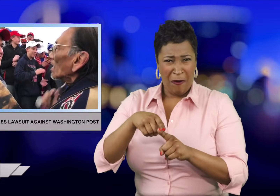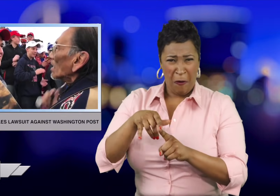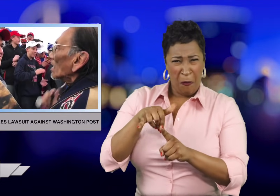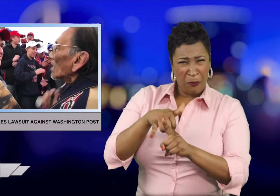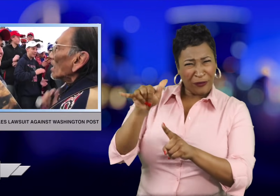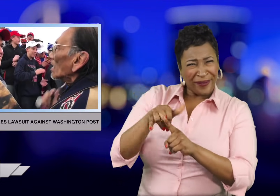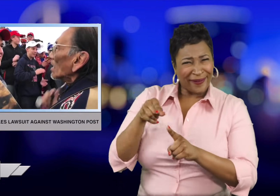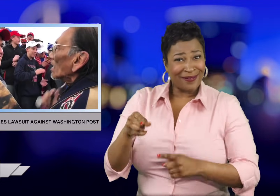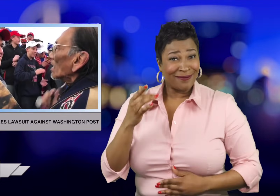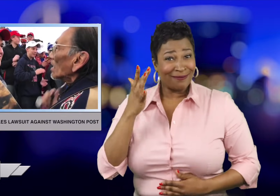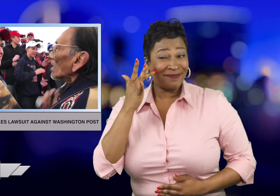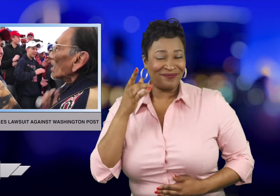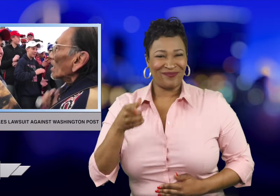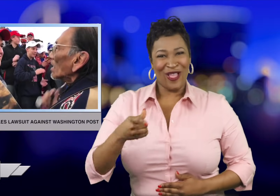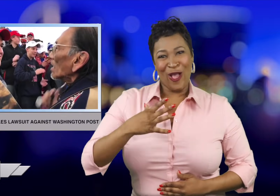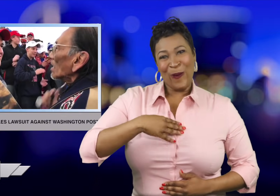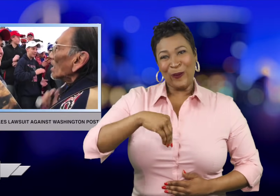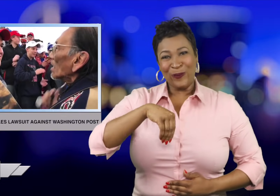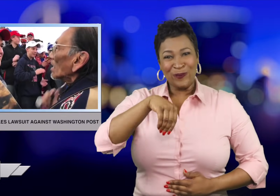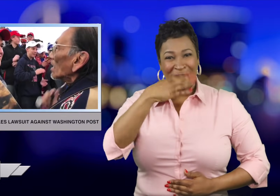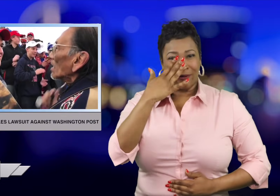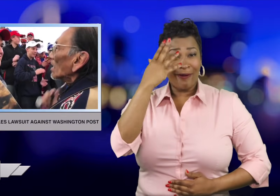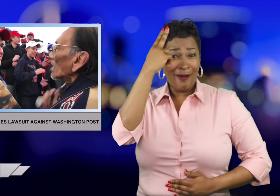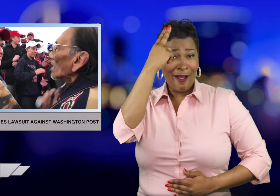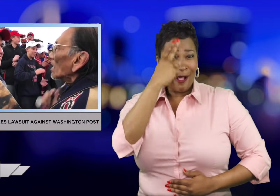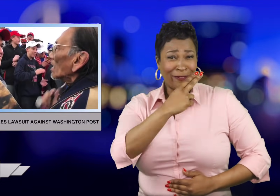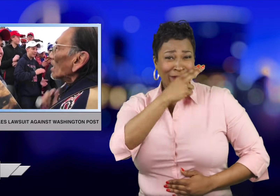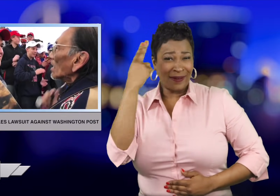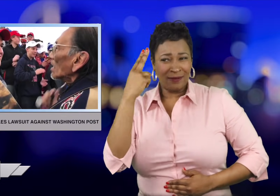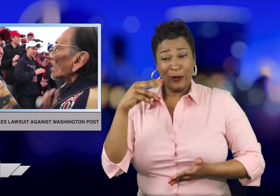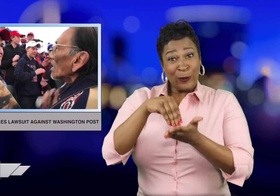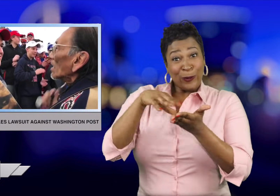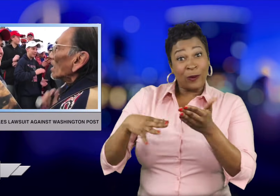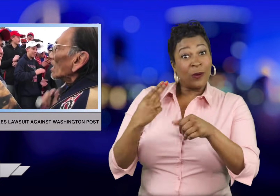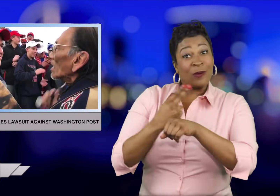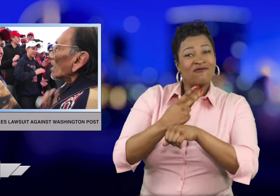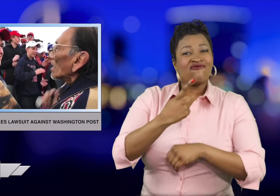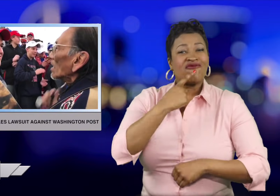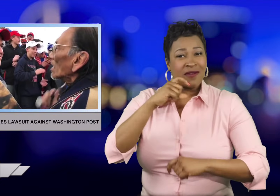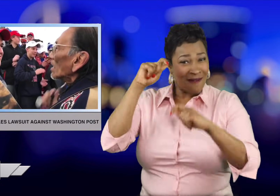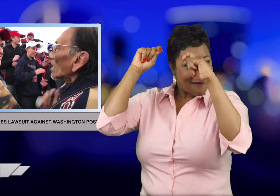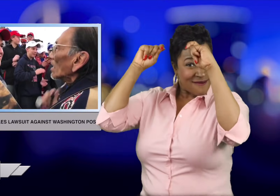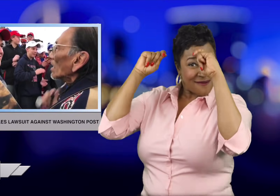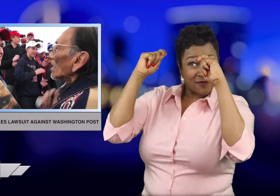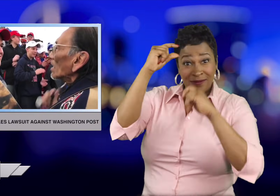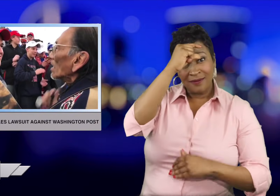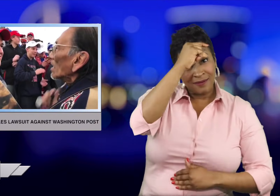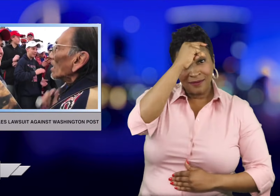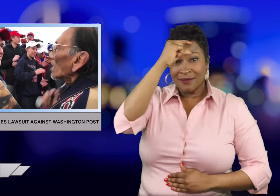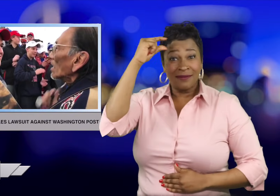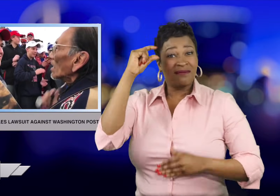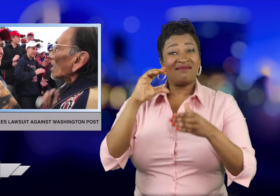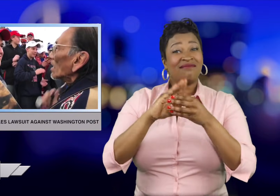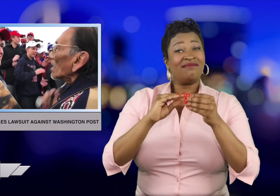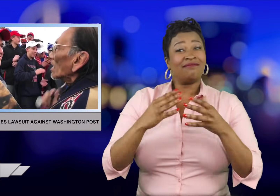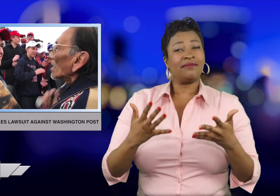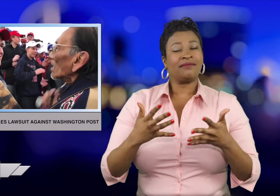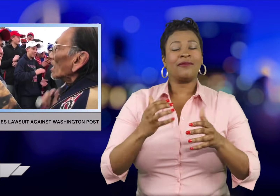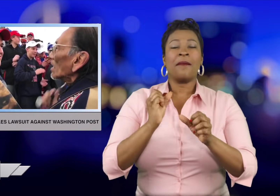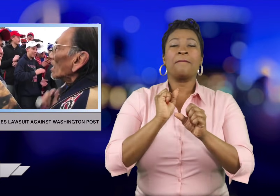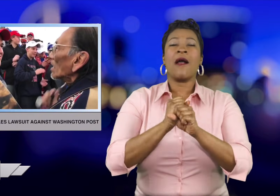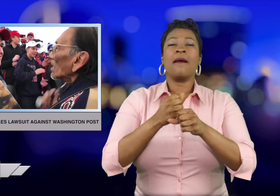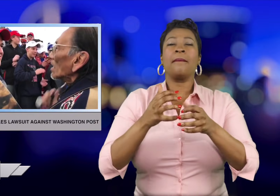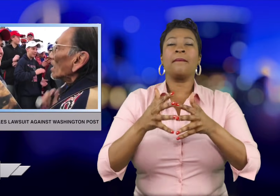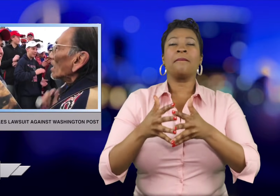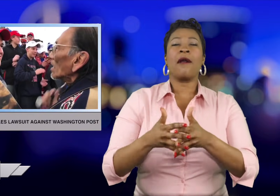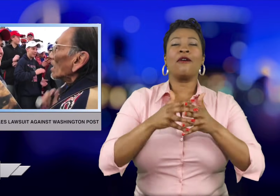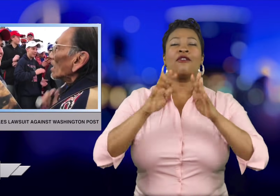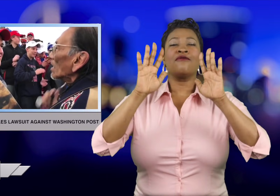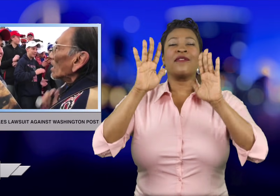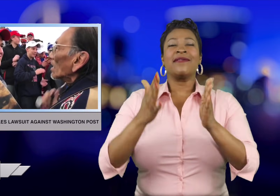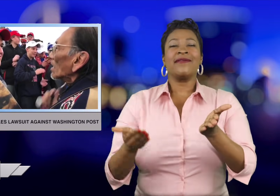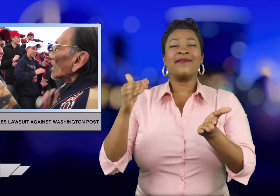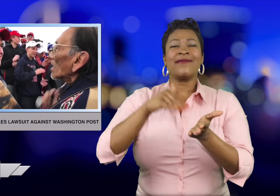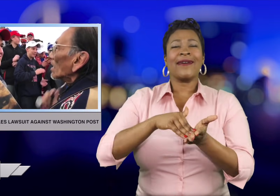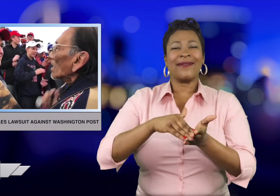Nicholas because he was the white Catholic student wearing a red "Make America Great